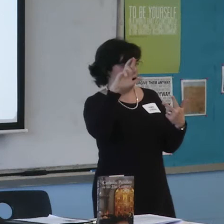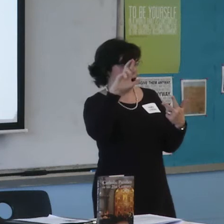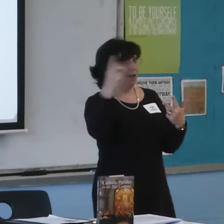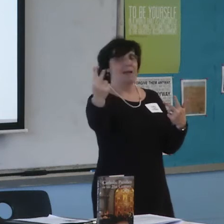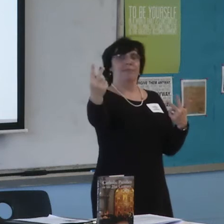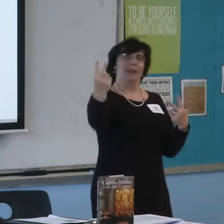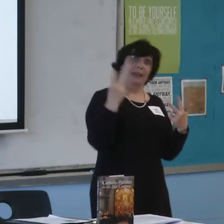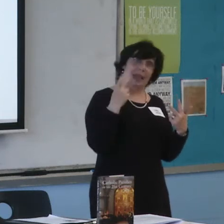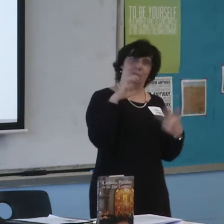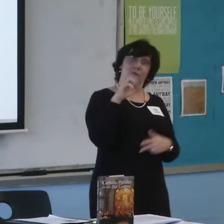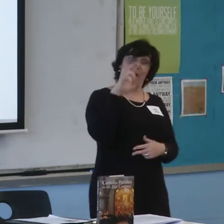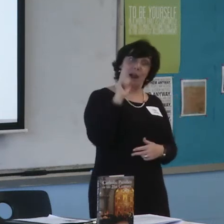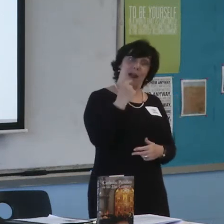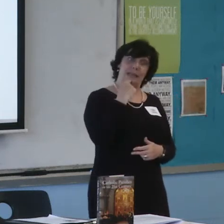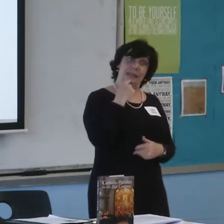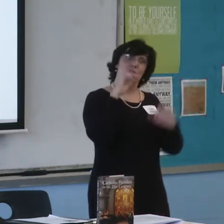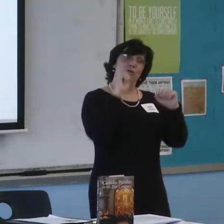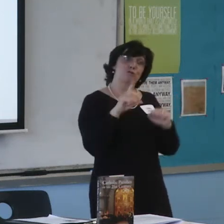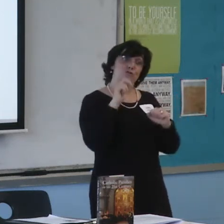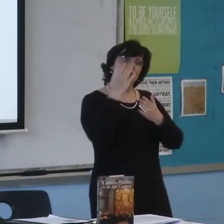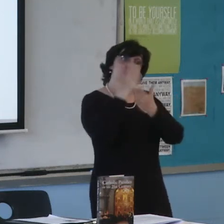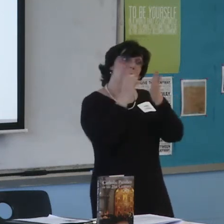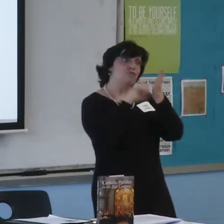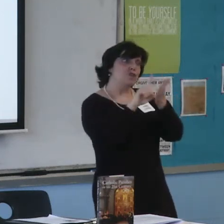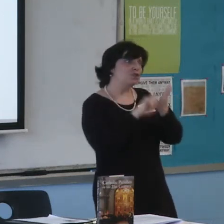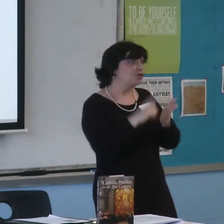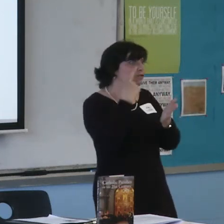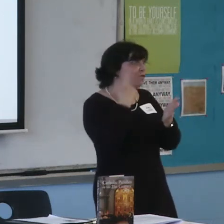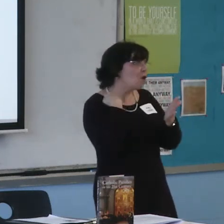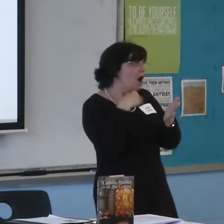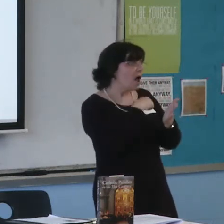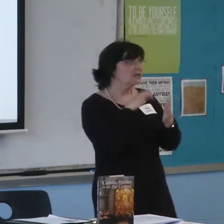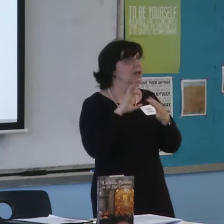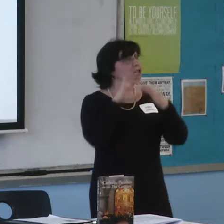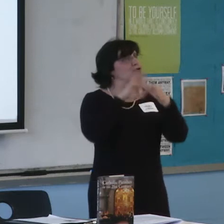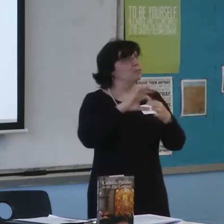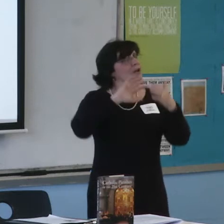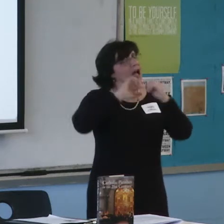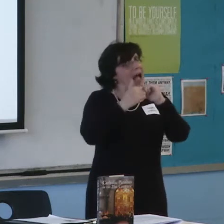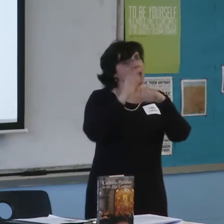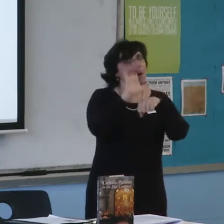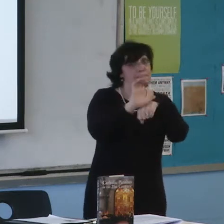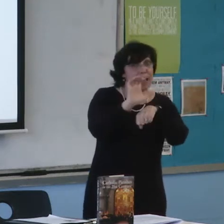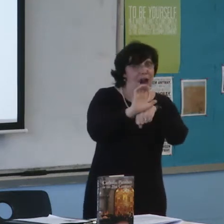and said, "could you do some research for us in terms of how parishes, diocese,